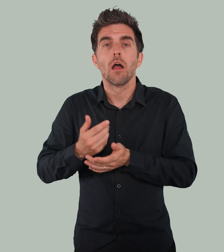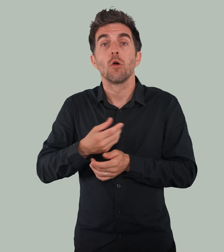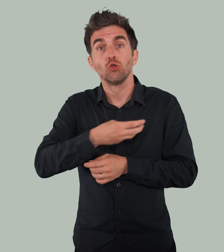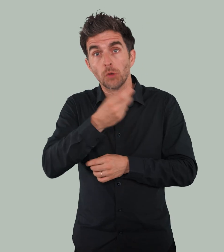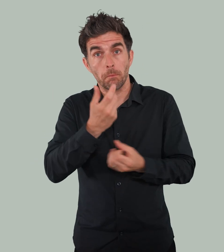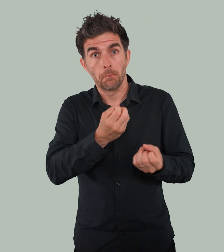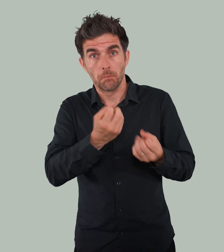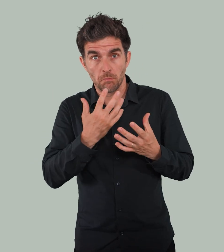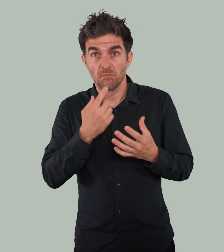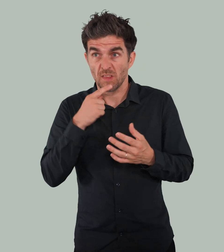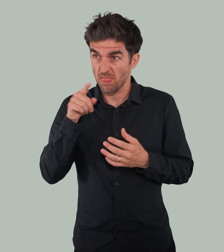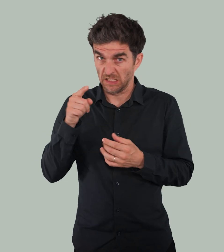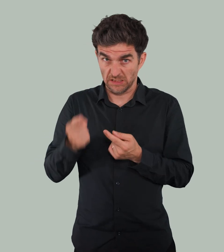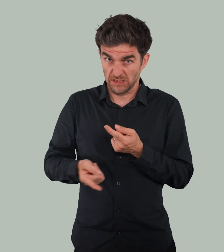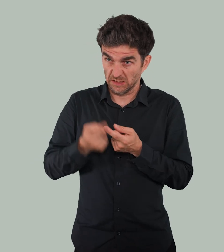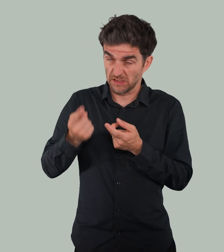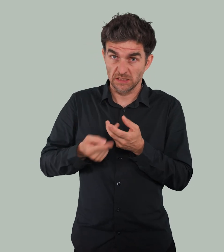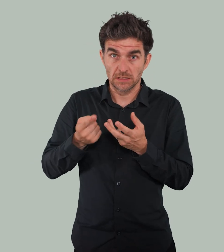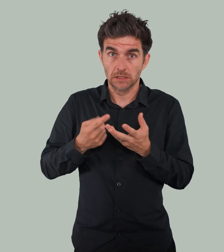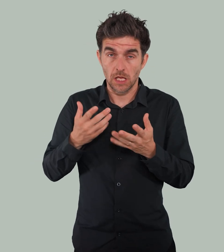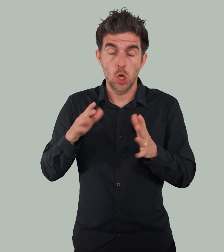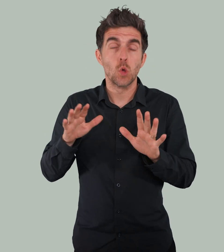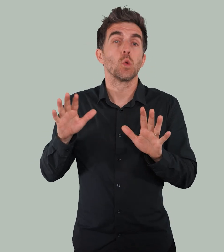Some responses indicate that these experiences can affect